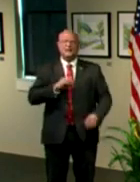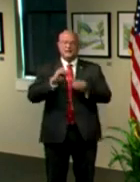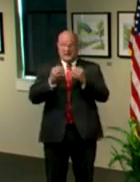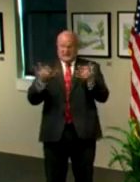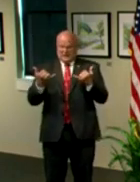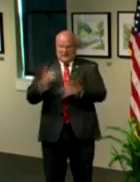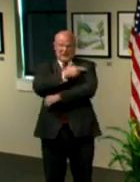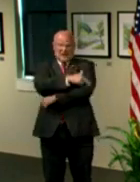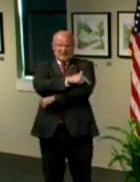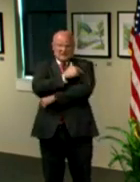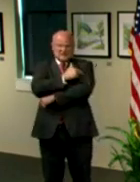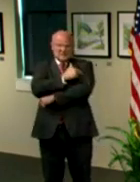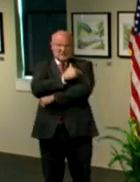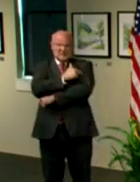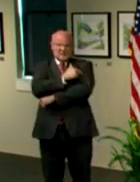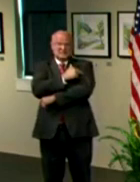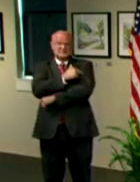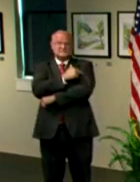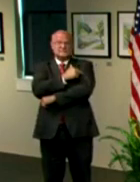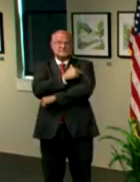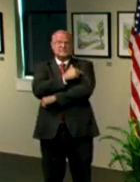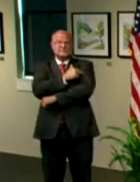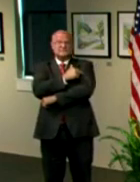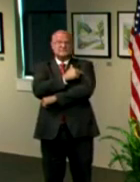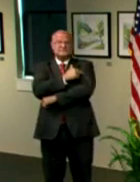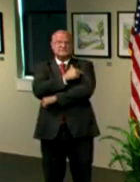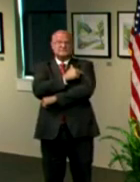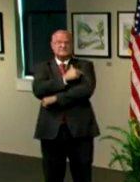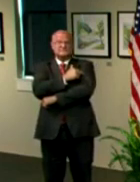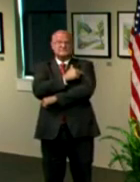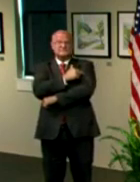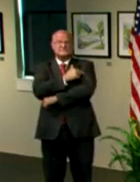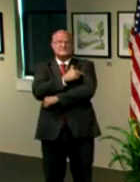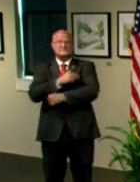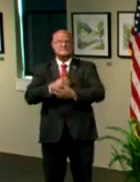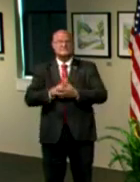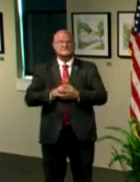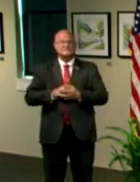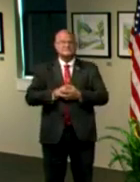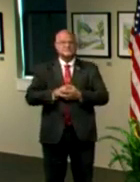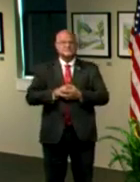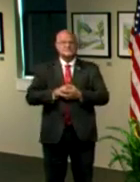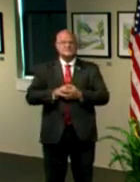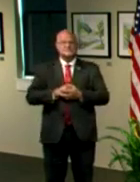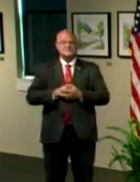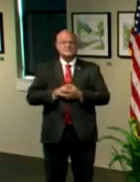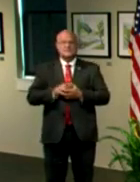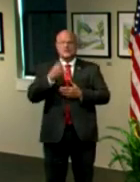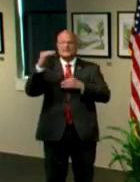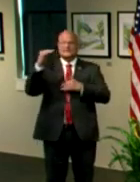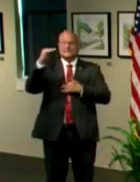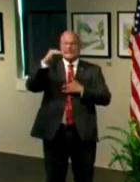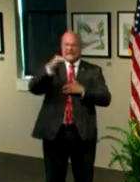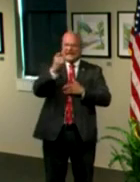TO FLATTEN OUT. WE WILL SEE IF THAT CONTINUES FOR THE NUMBER OF CURRENTLY